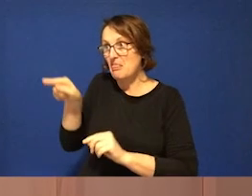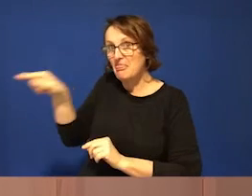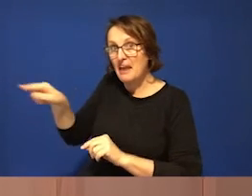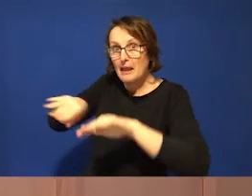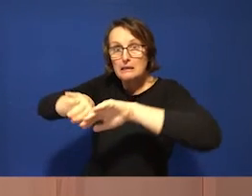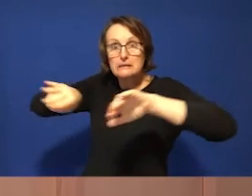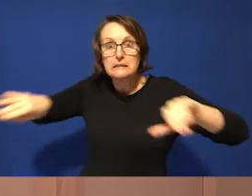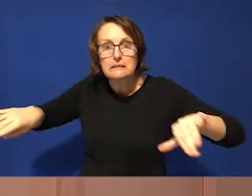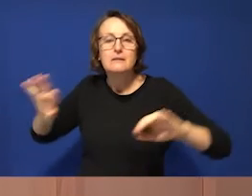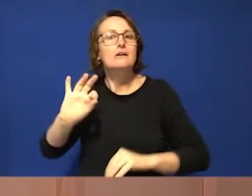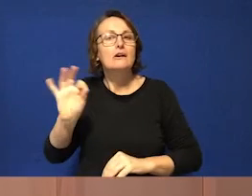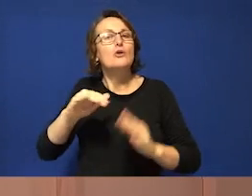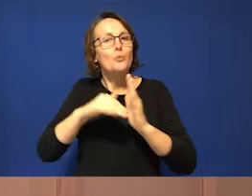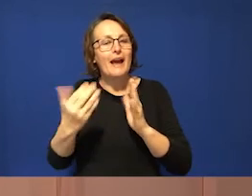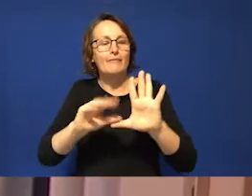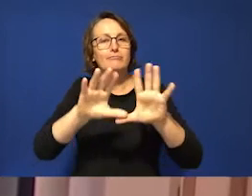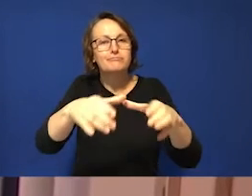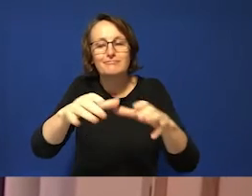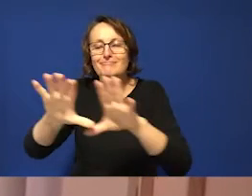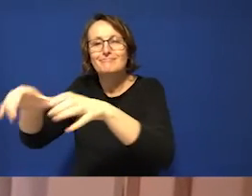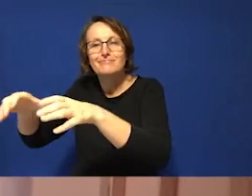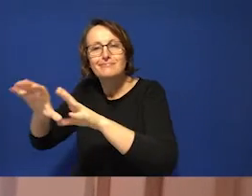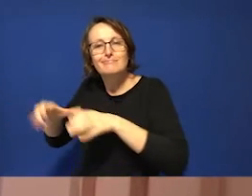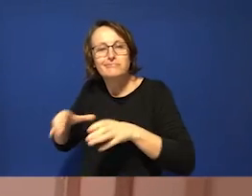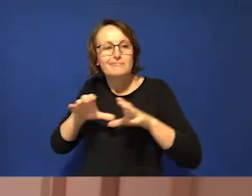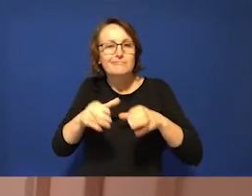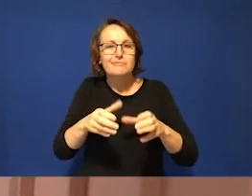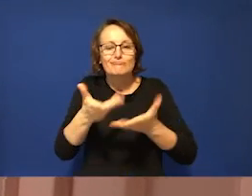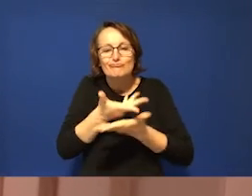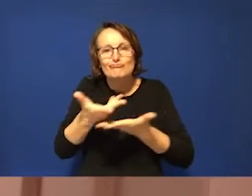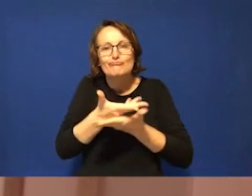And so people are much more sitting in groups,